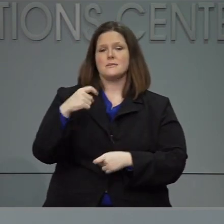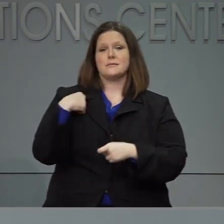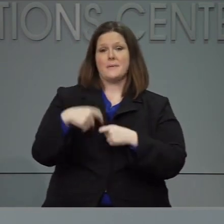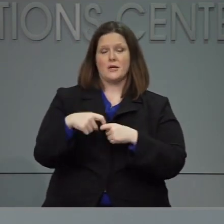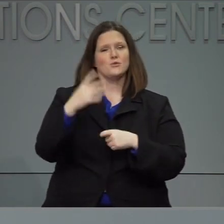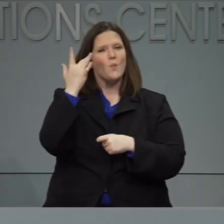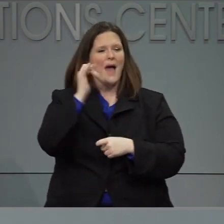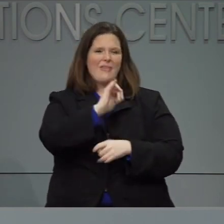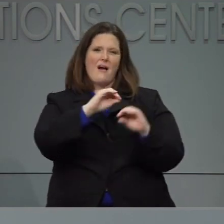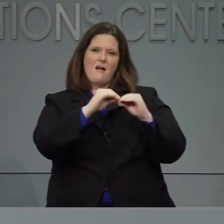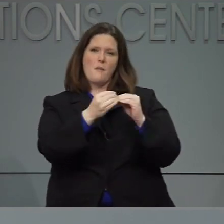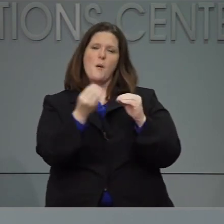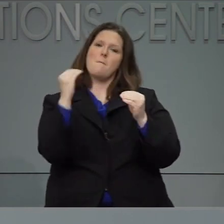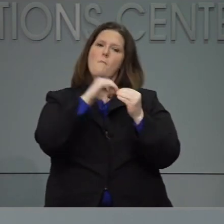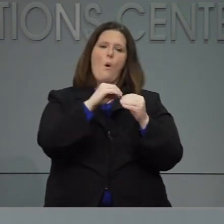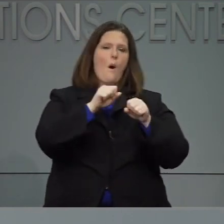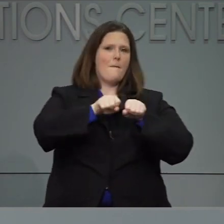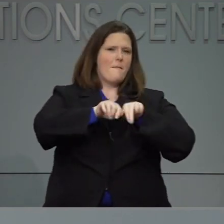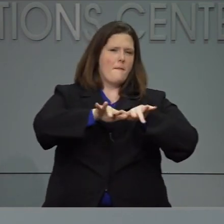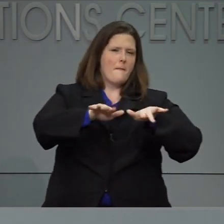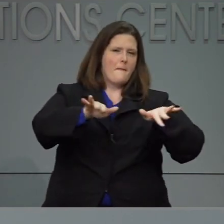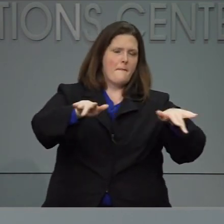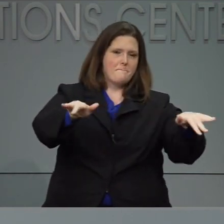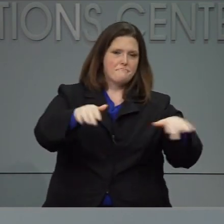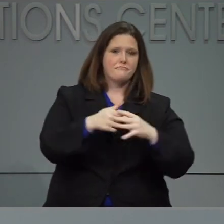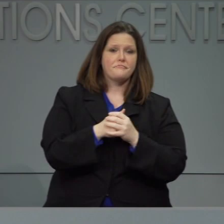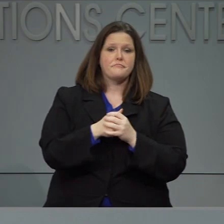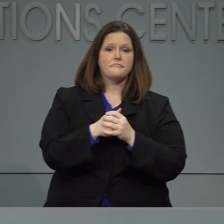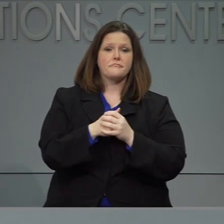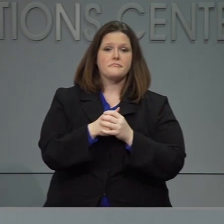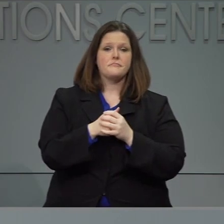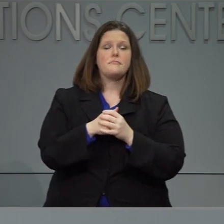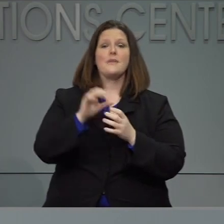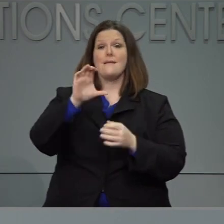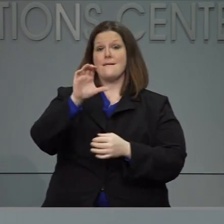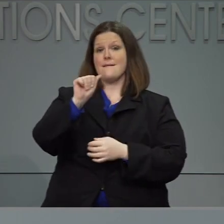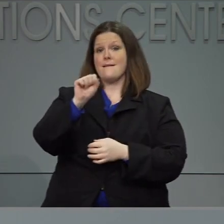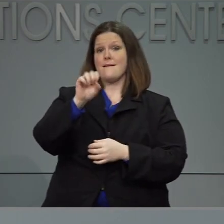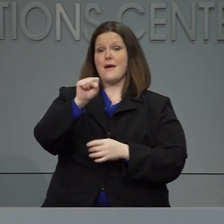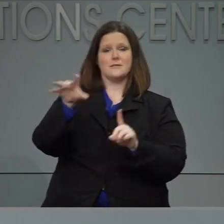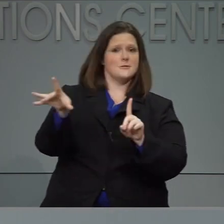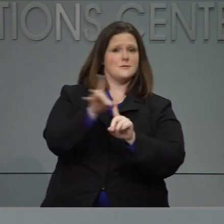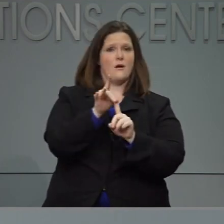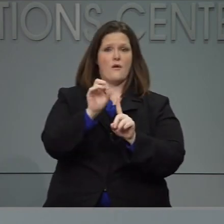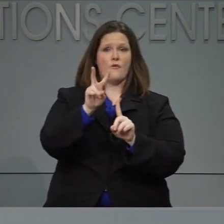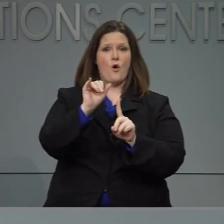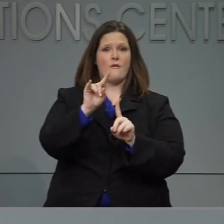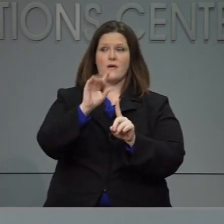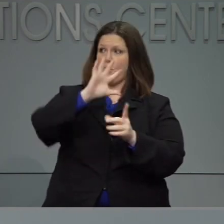THAT LATIN X HISPANIC CASES REPRESENT 38% OF OUR STATE'S CASES.